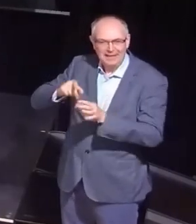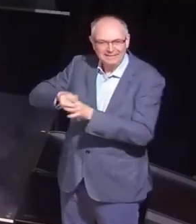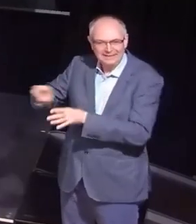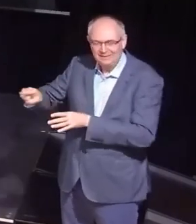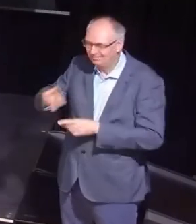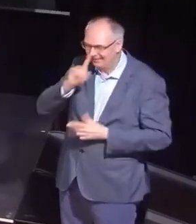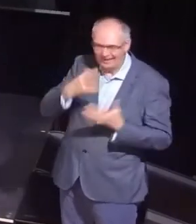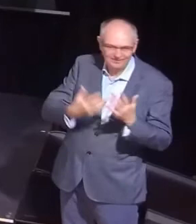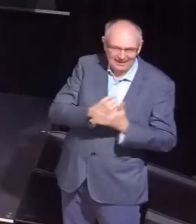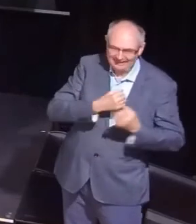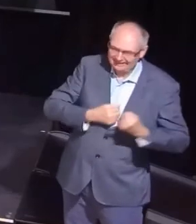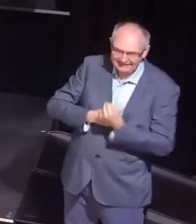Our Champs Programme.